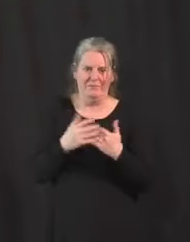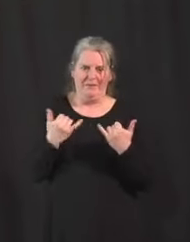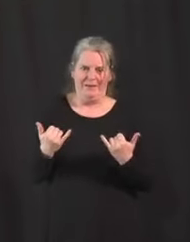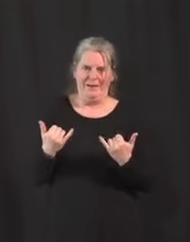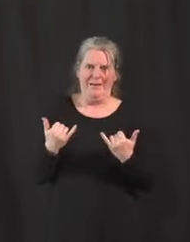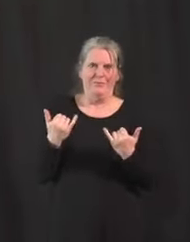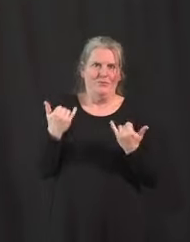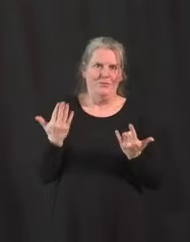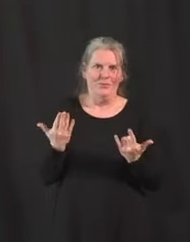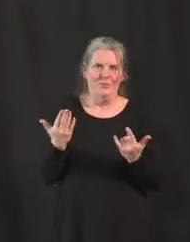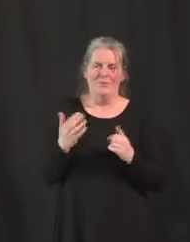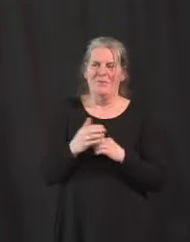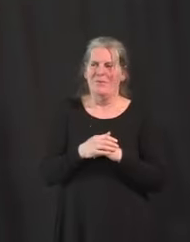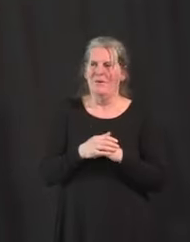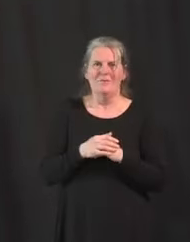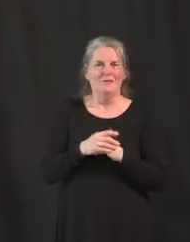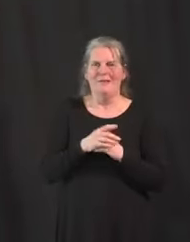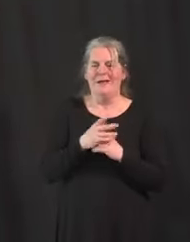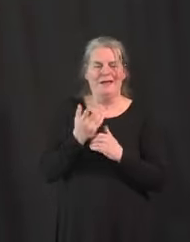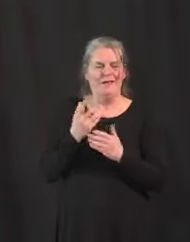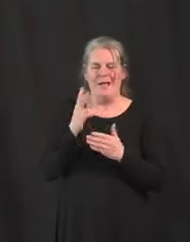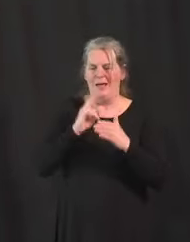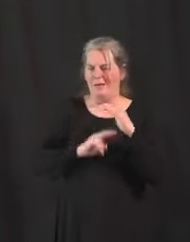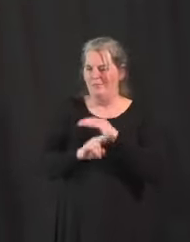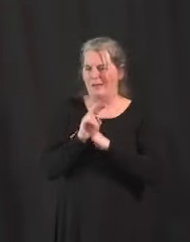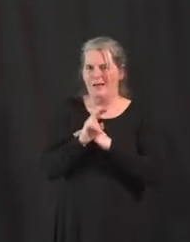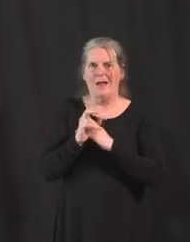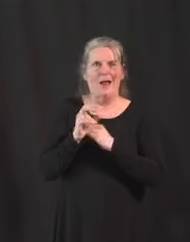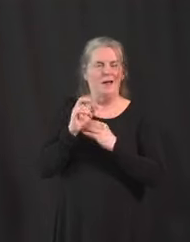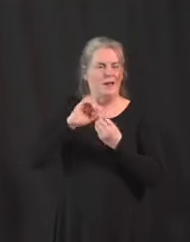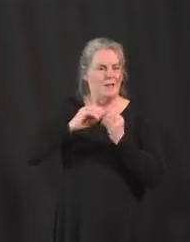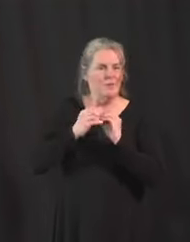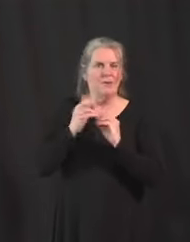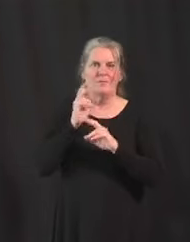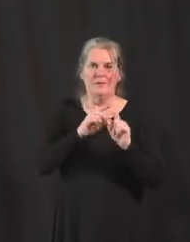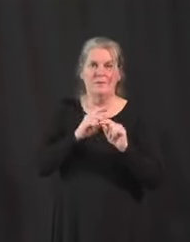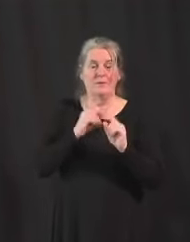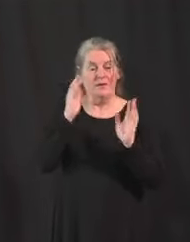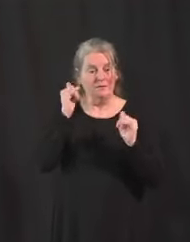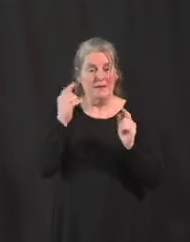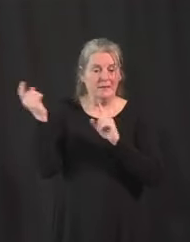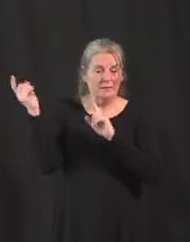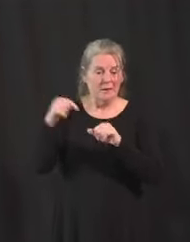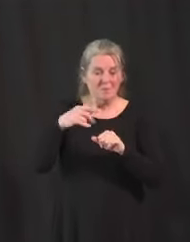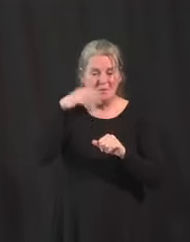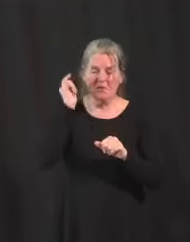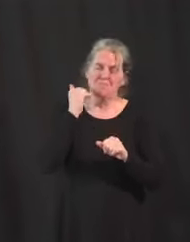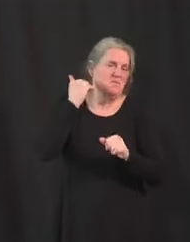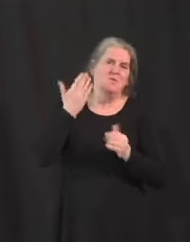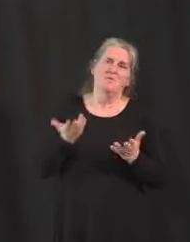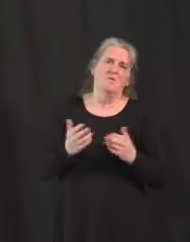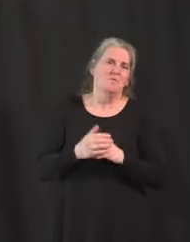RIGHT NOW IS NOT THE TIME TO BE COMING UP. THERE'S NO WAY TO TRACK THOSE